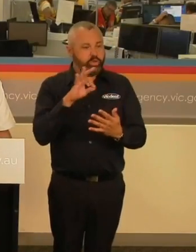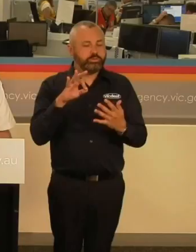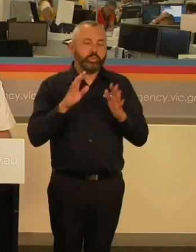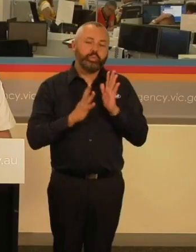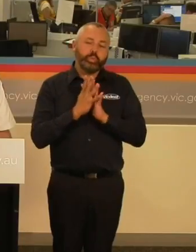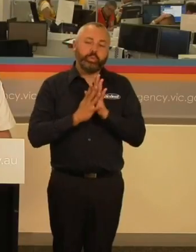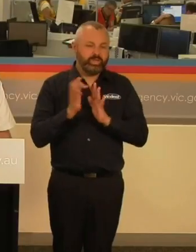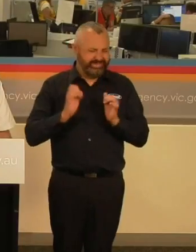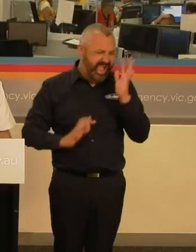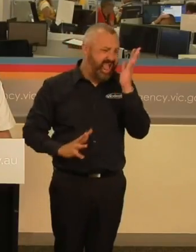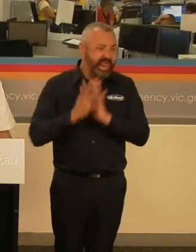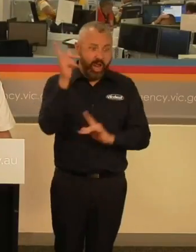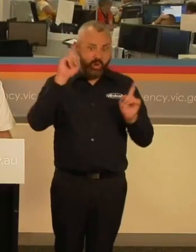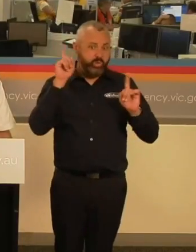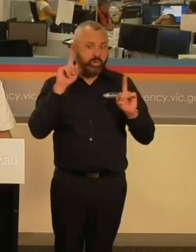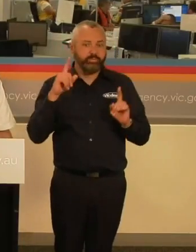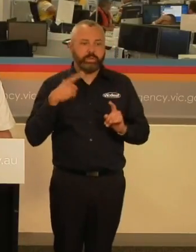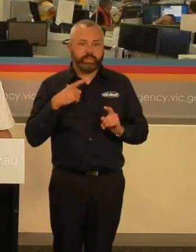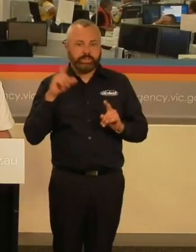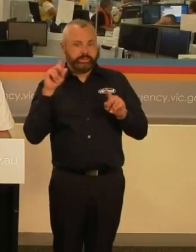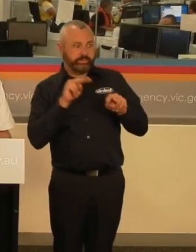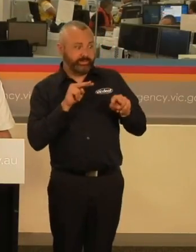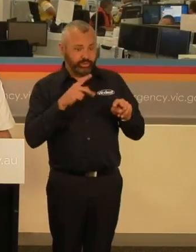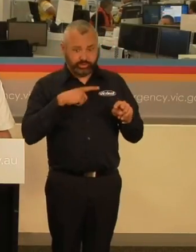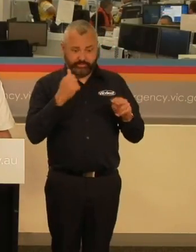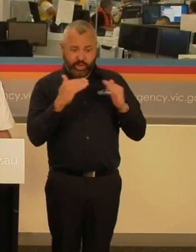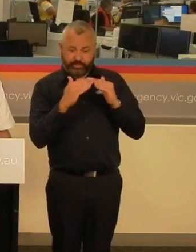the dead house is directly in front of it and only small numbers of houses but